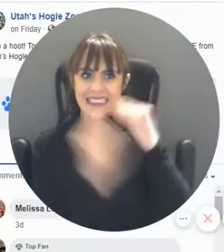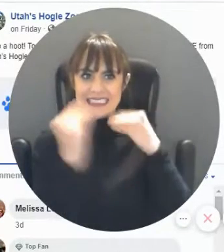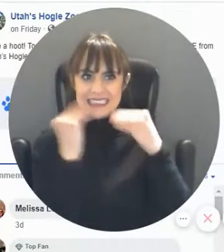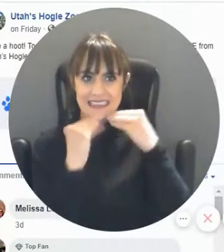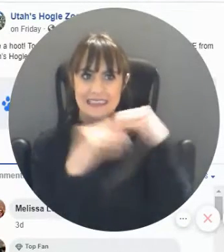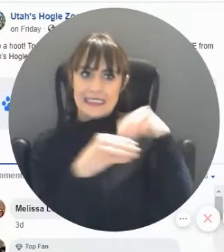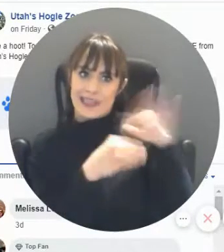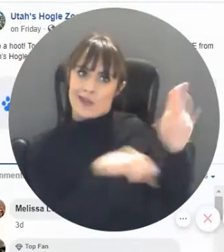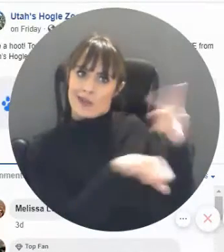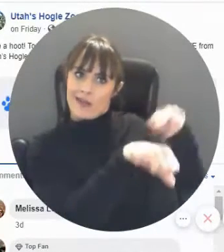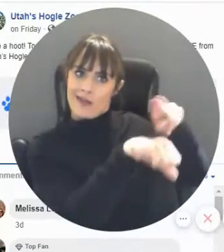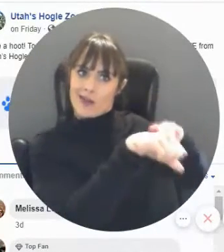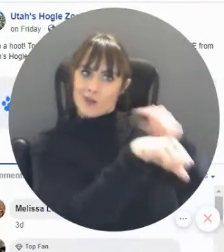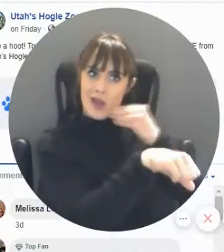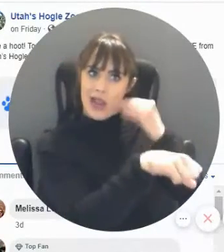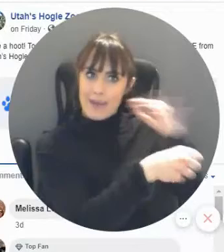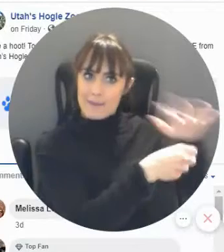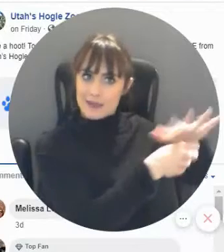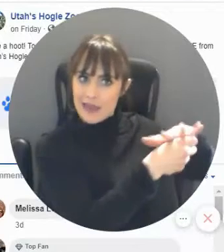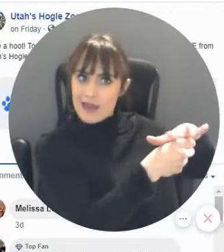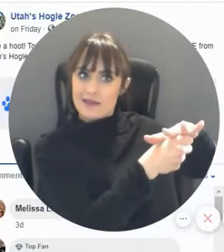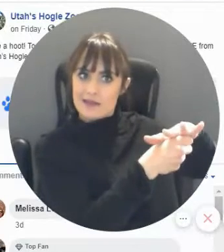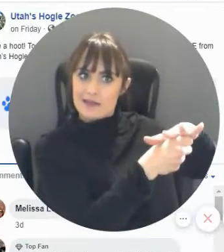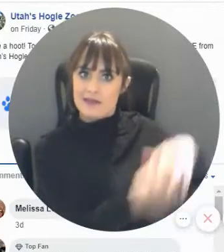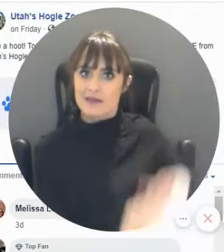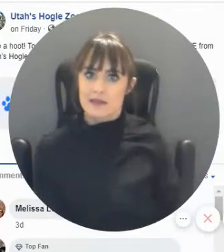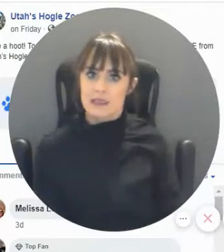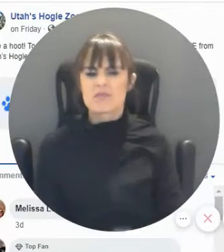Well, it looks like we've got more of the same in this guy.